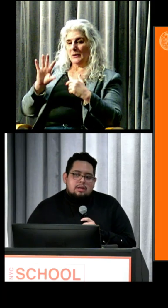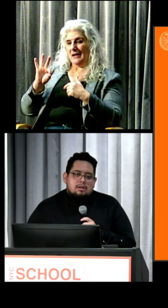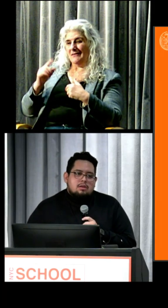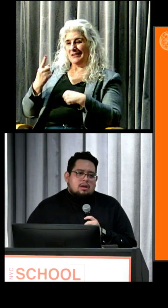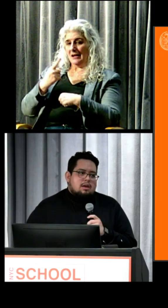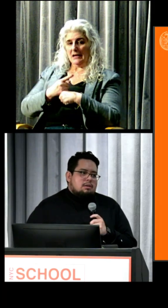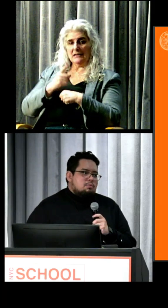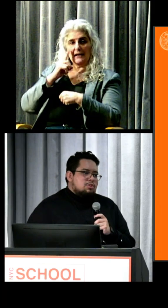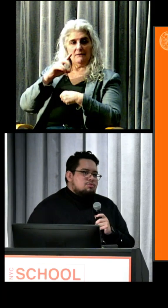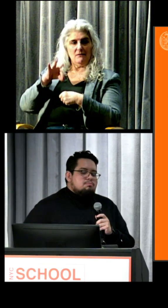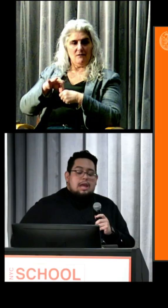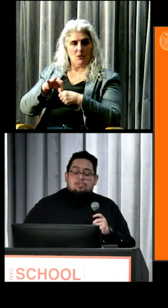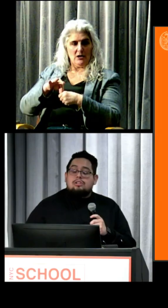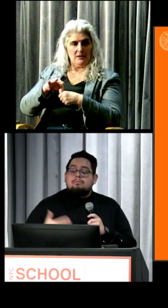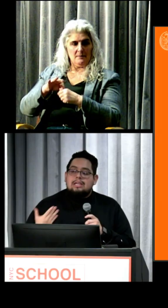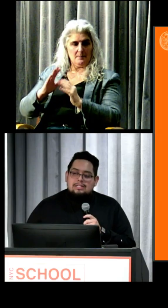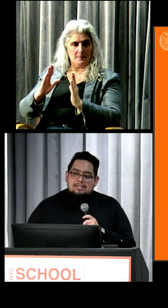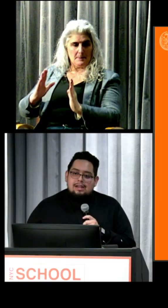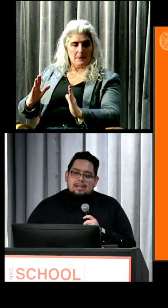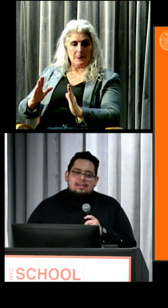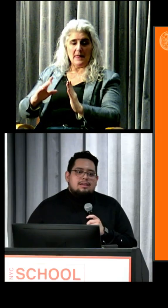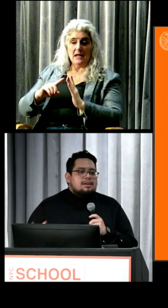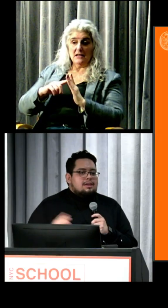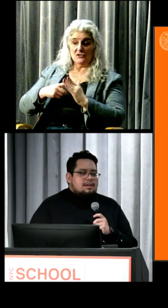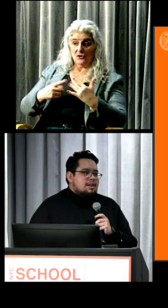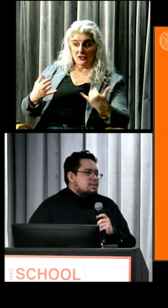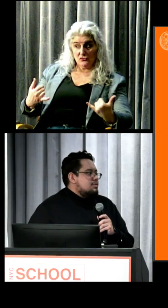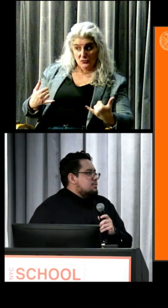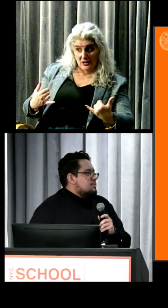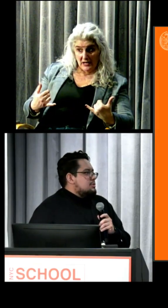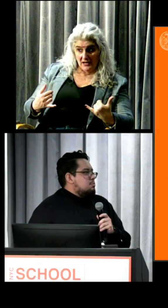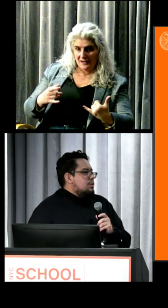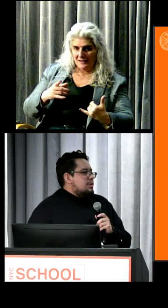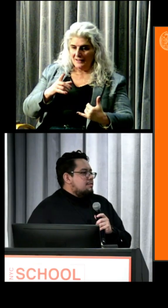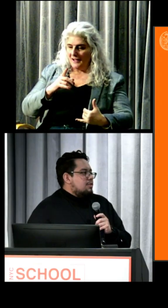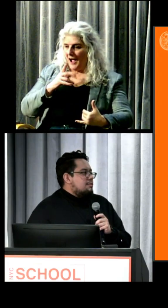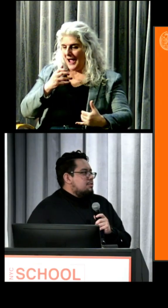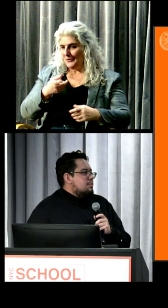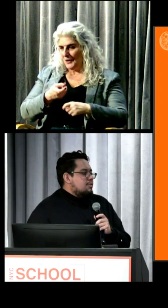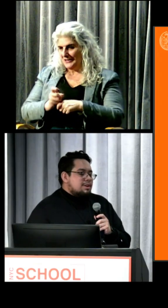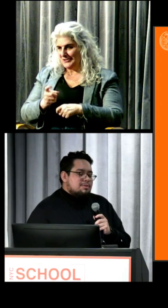Okay. There we go. Is that better? I'm very loud, so when I talk on a mic, I try to talk softer.